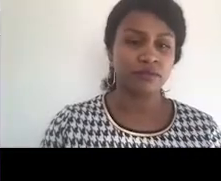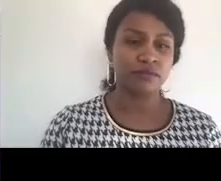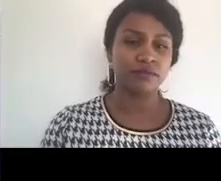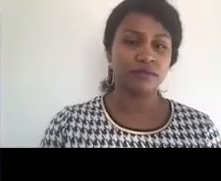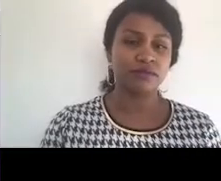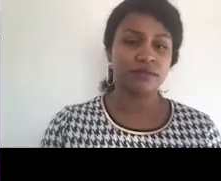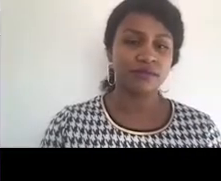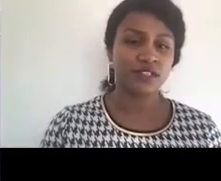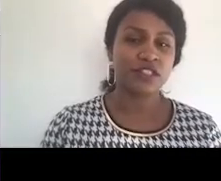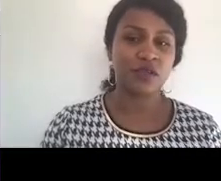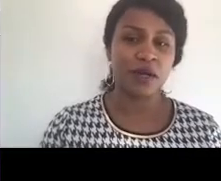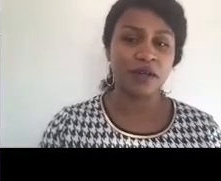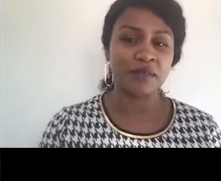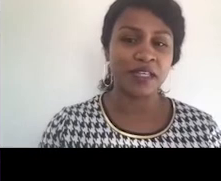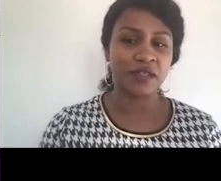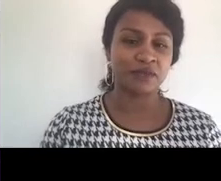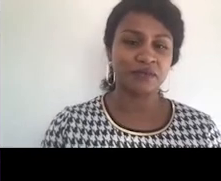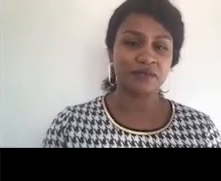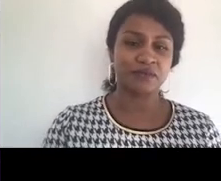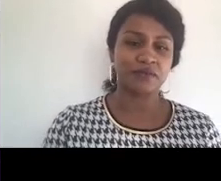Thank you very much. You’re so welcome. Thank you.